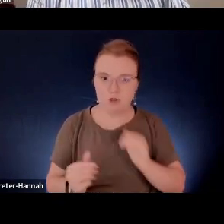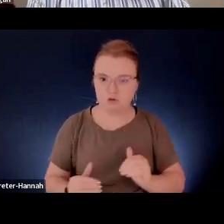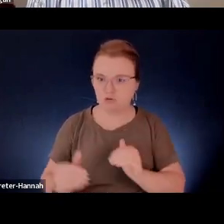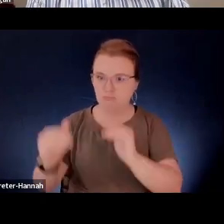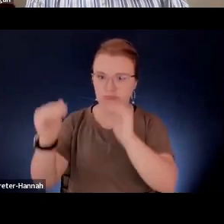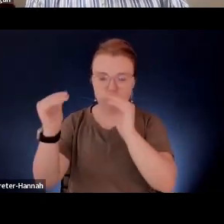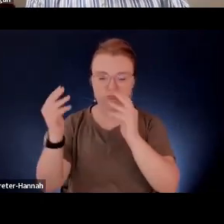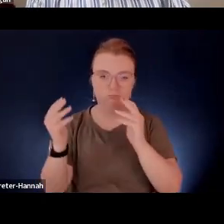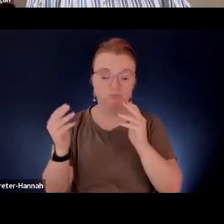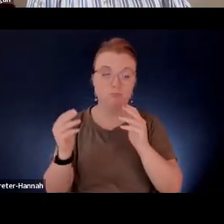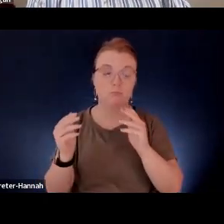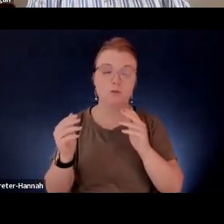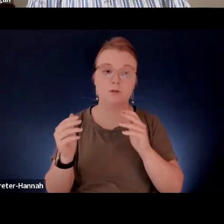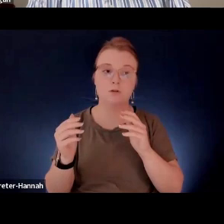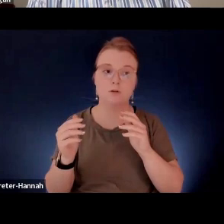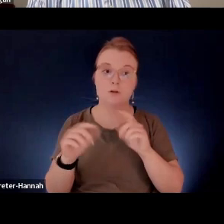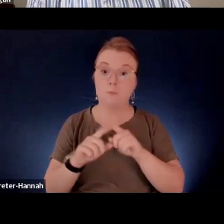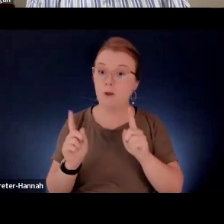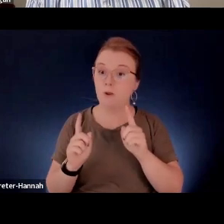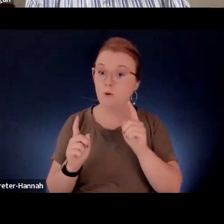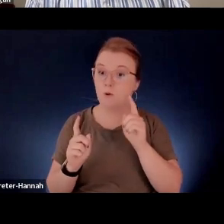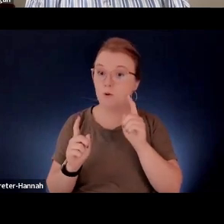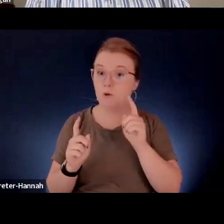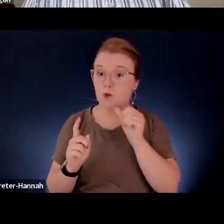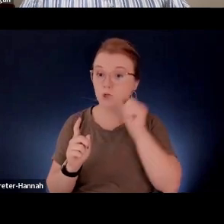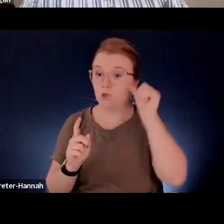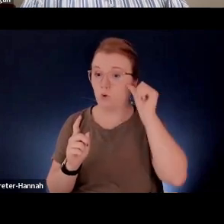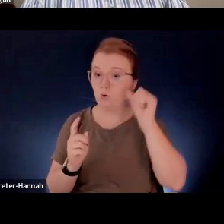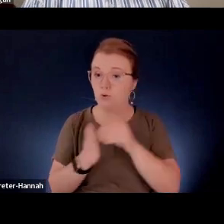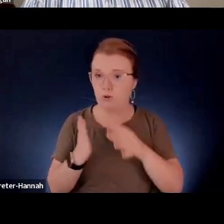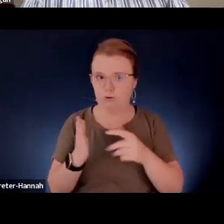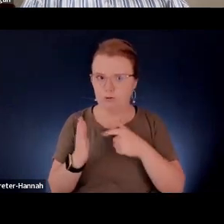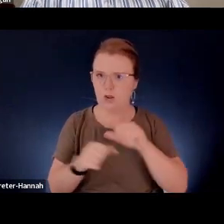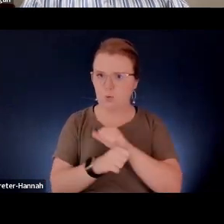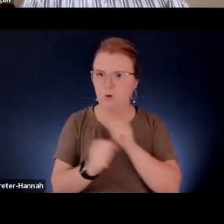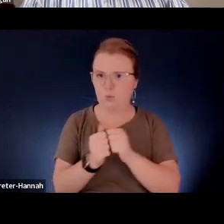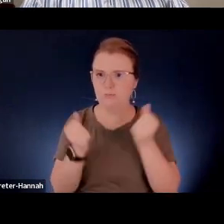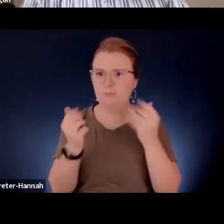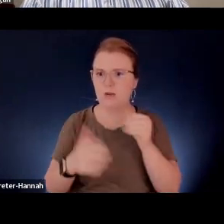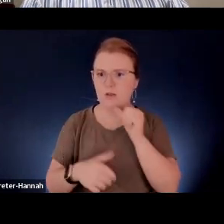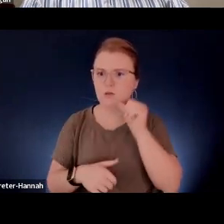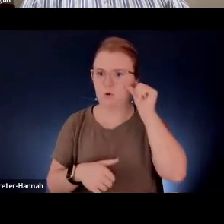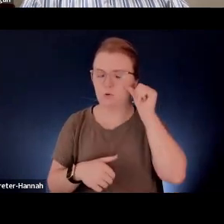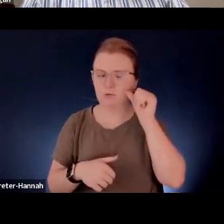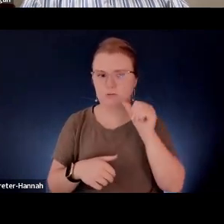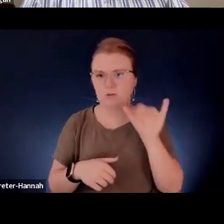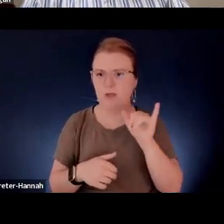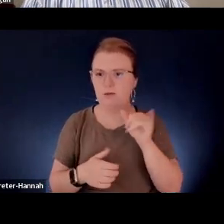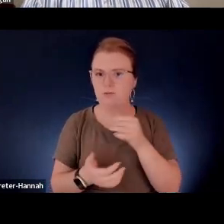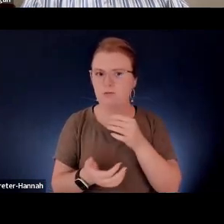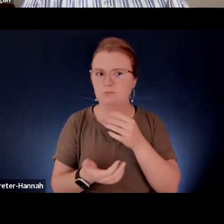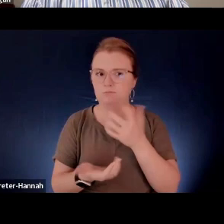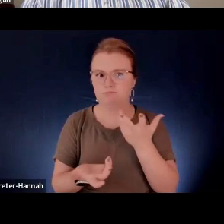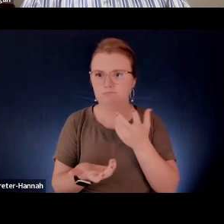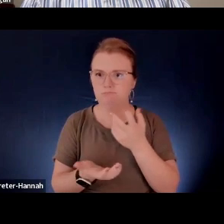but adult learners, I work with a lot of adult learners. I work with, you know, undergraduate students all the way through doctoral students.